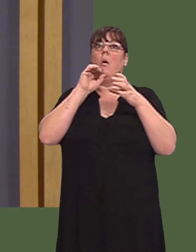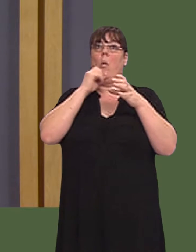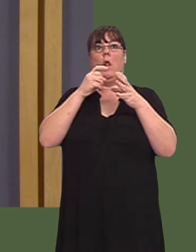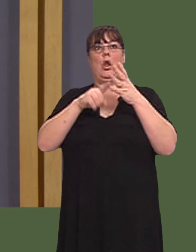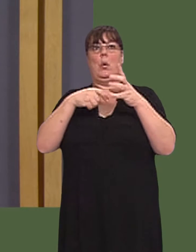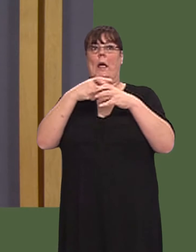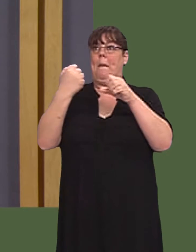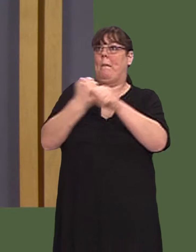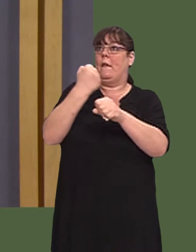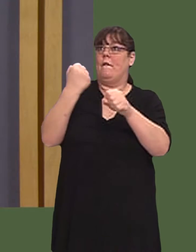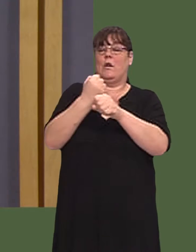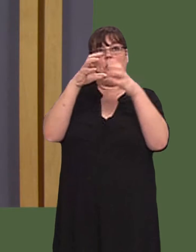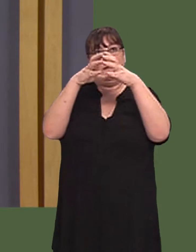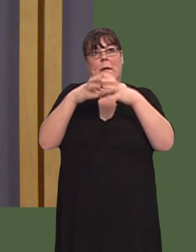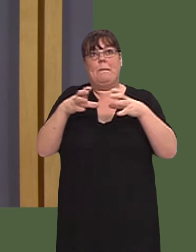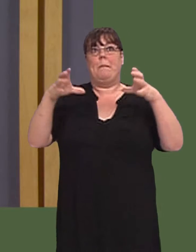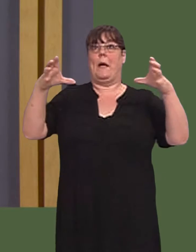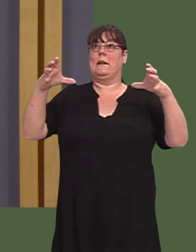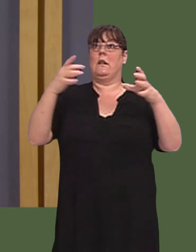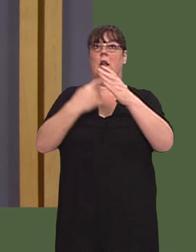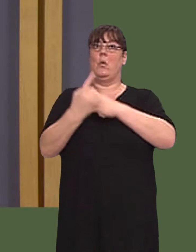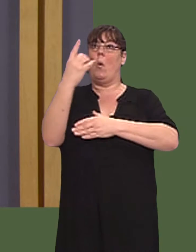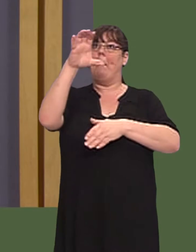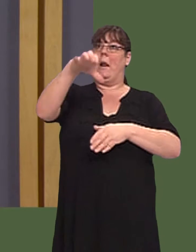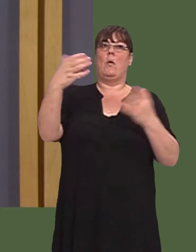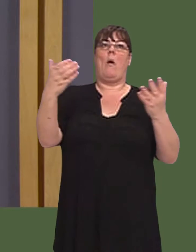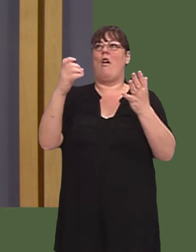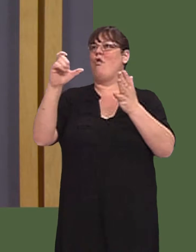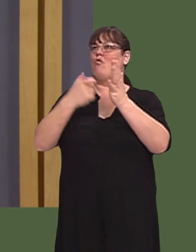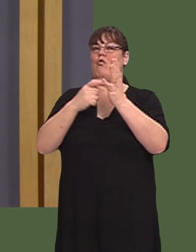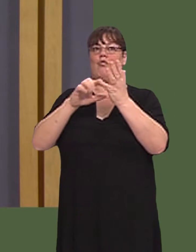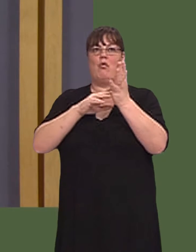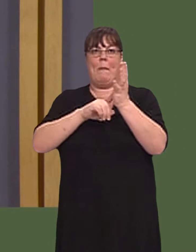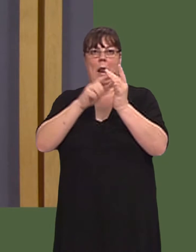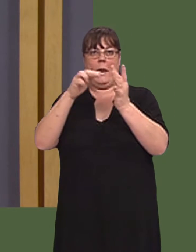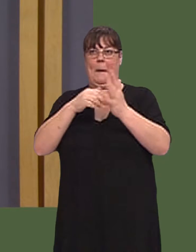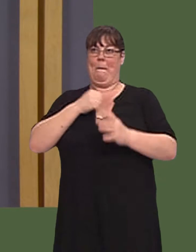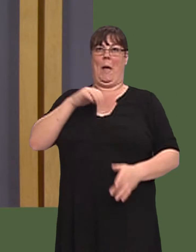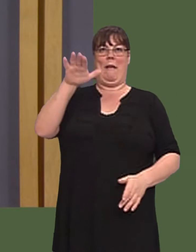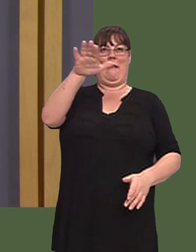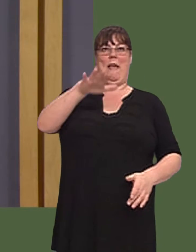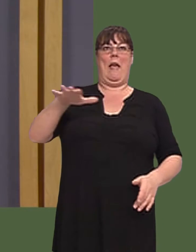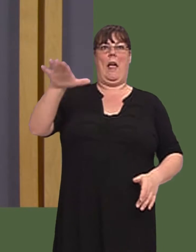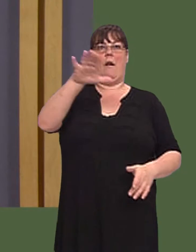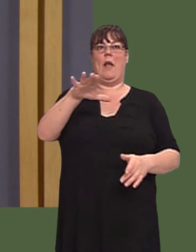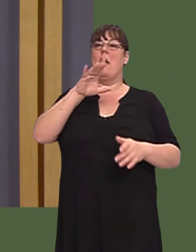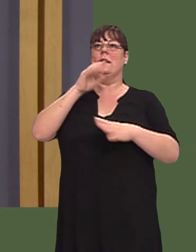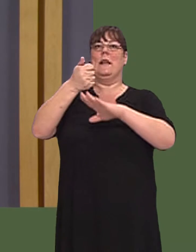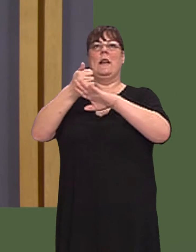its UK manufacturing operations onto a single site in Crumlin, in my constituency, at the Border Technology Park.